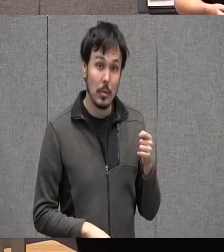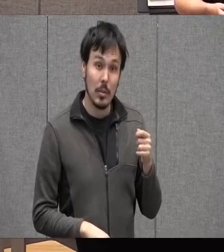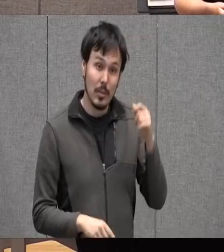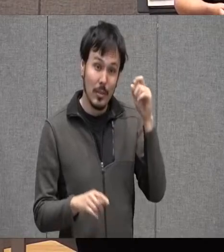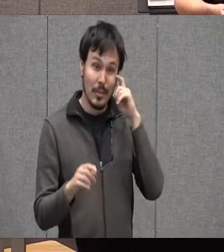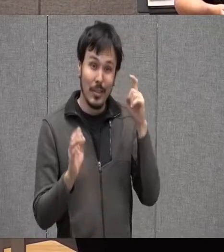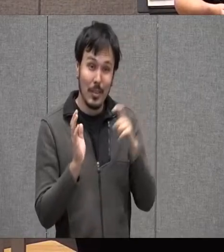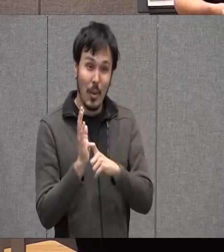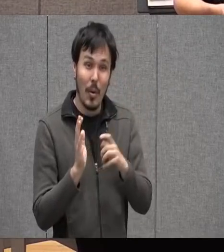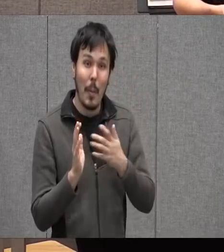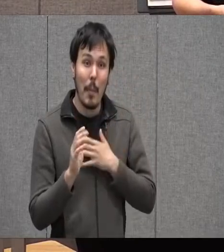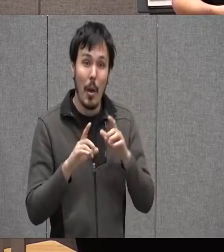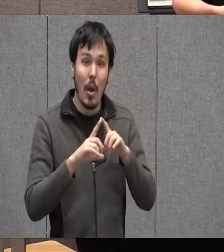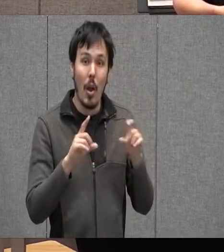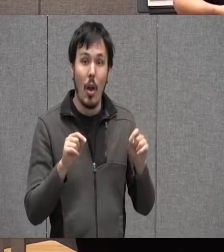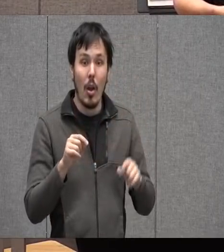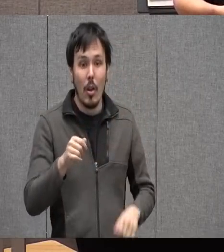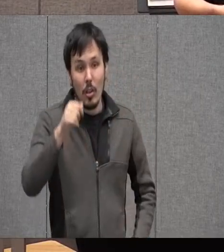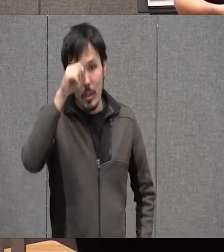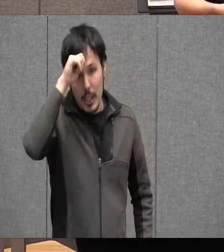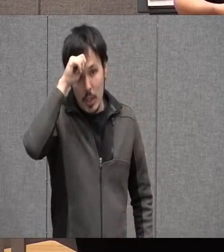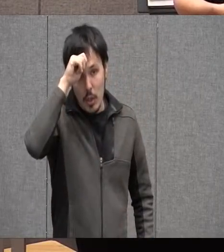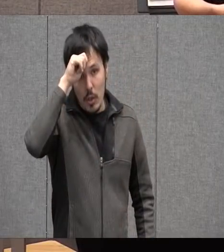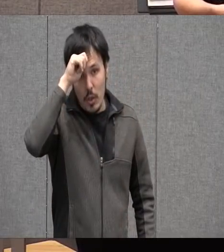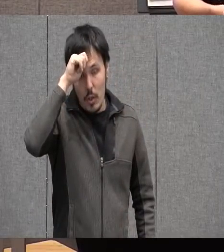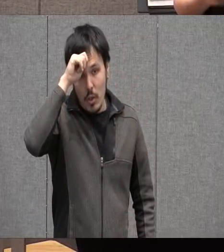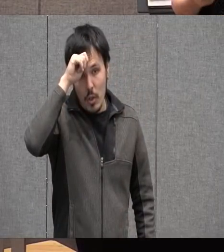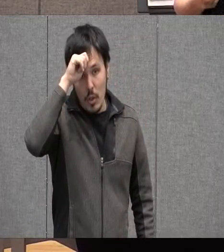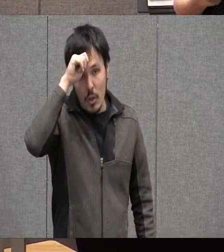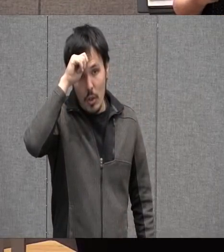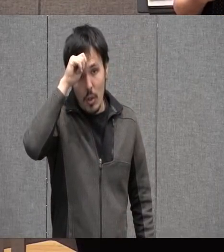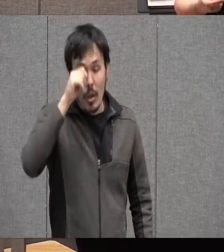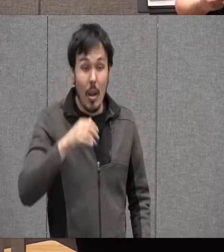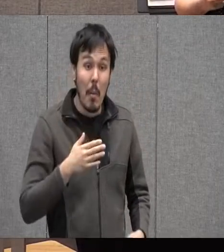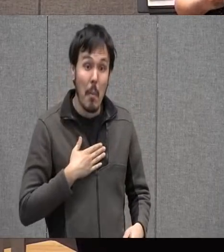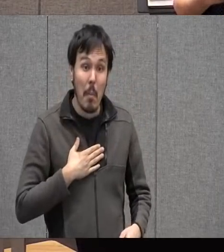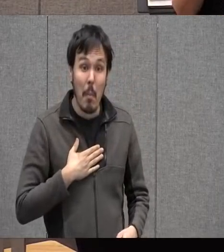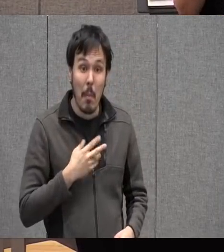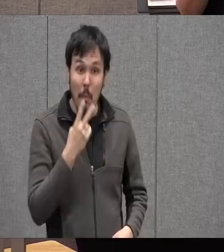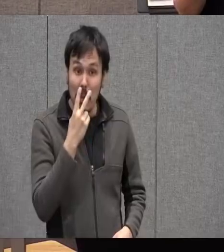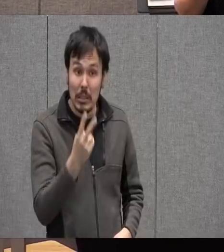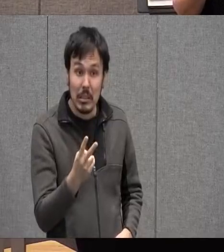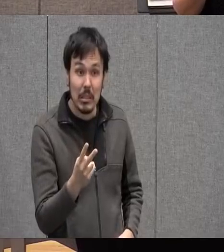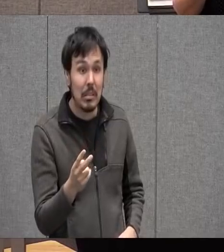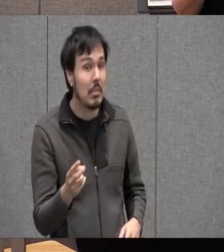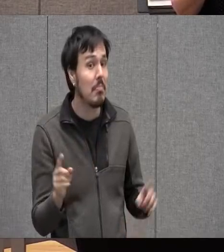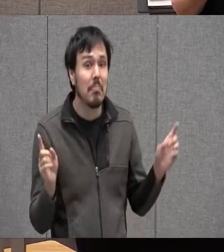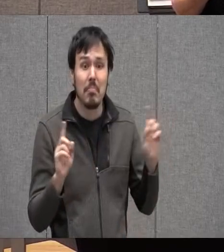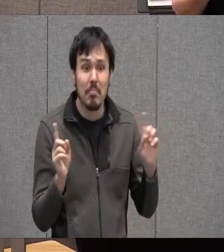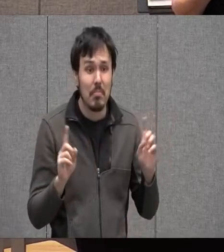I'm going to have the card here. And on my head, I can't see the card.